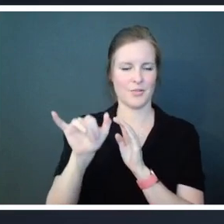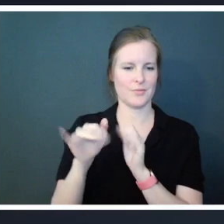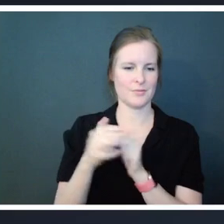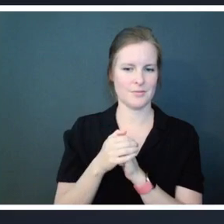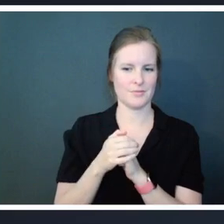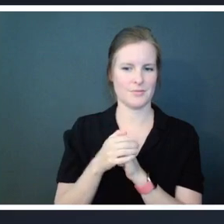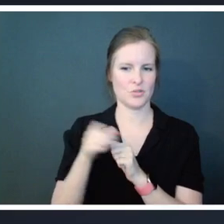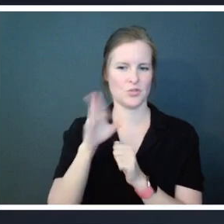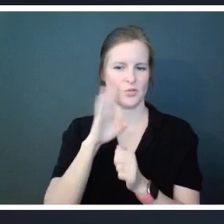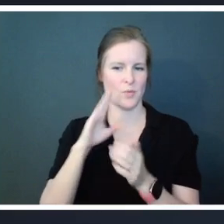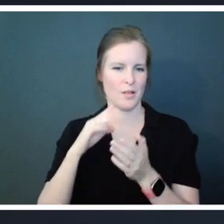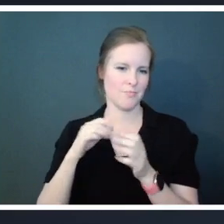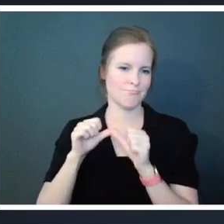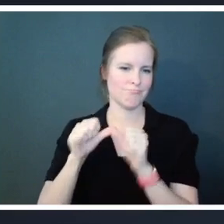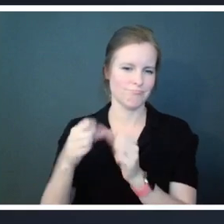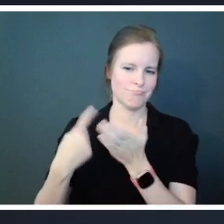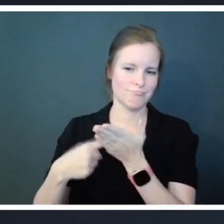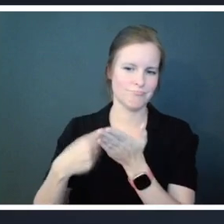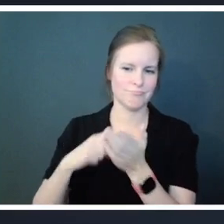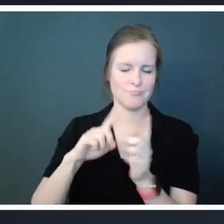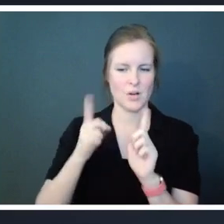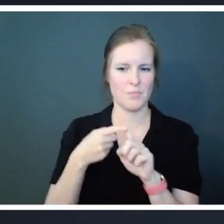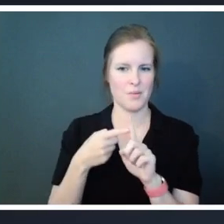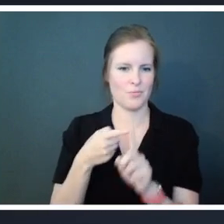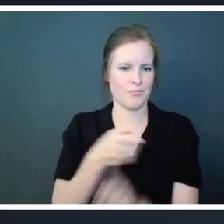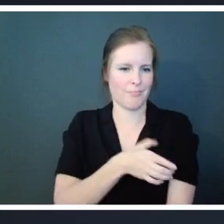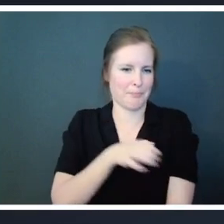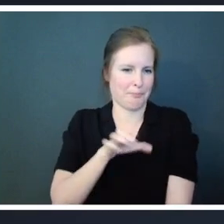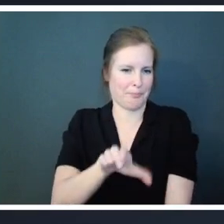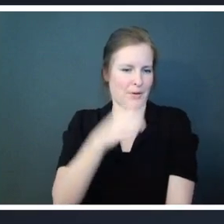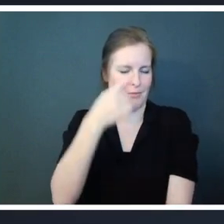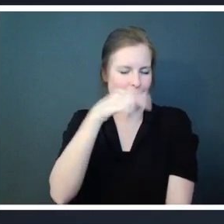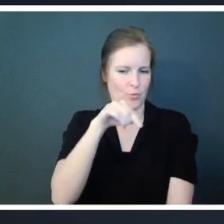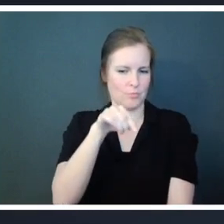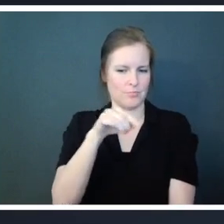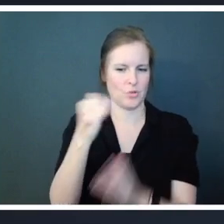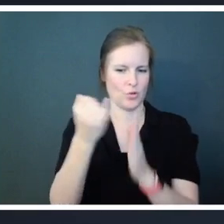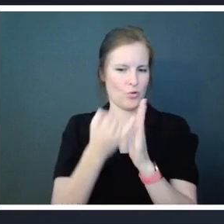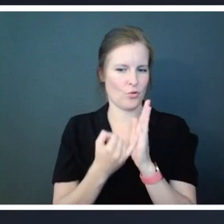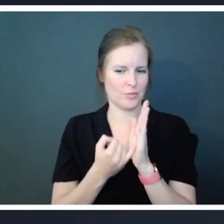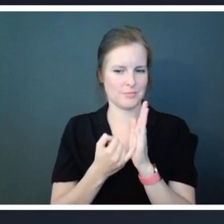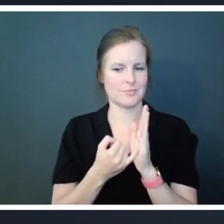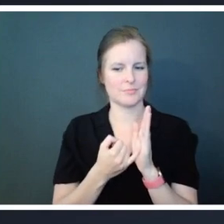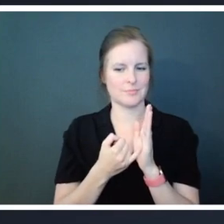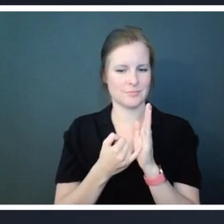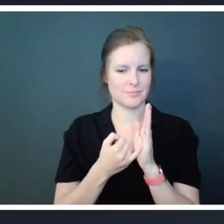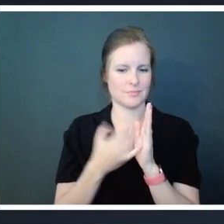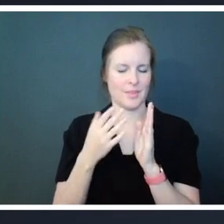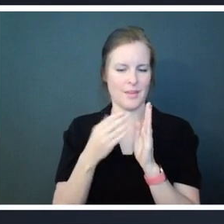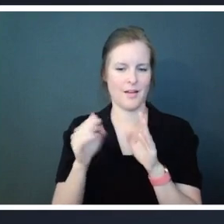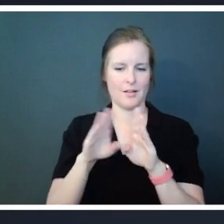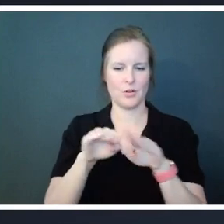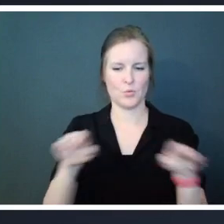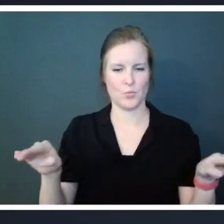about the power of that art connection and youth climate action on the next slide.